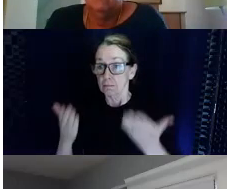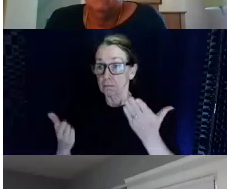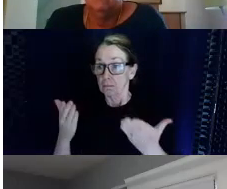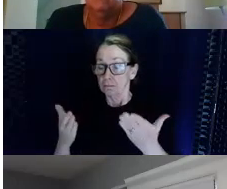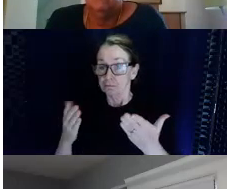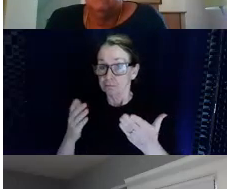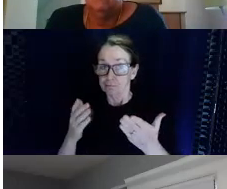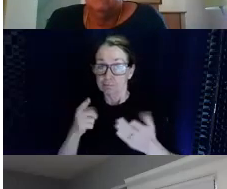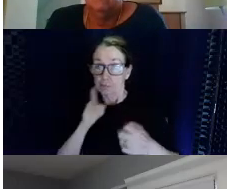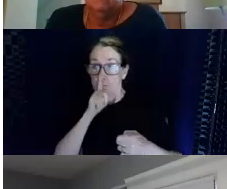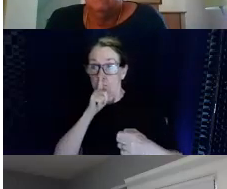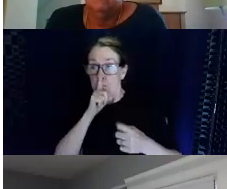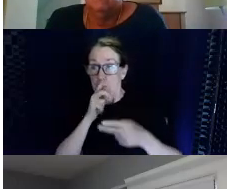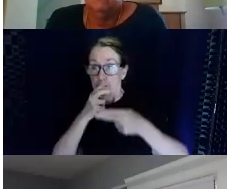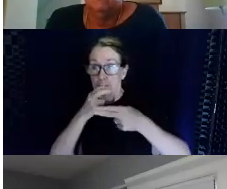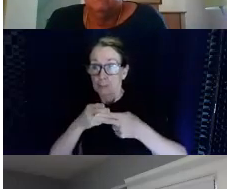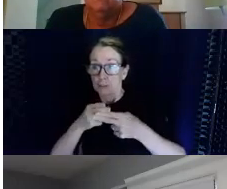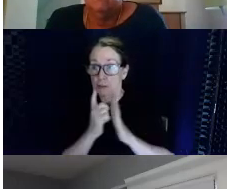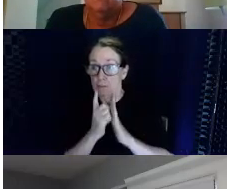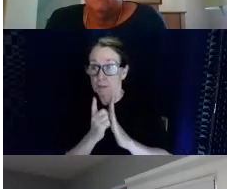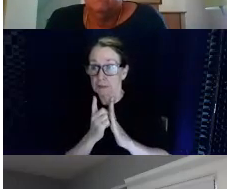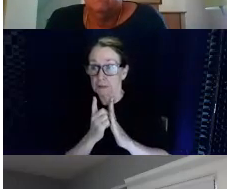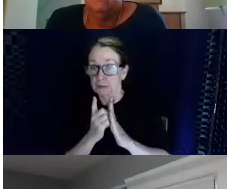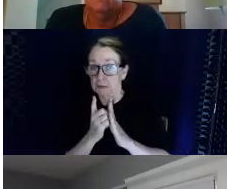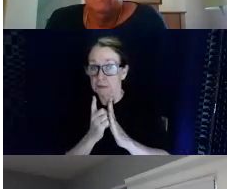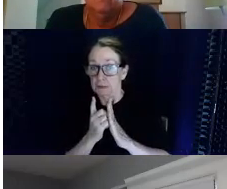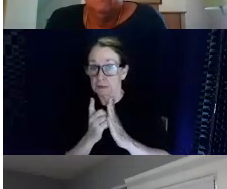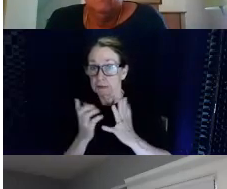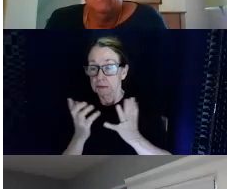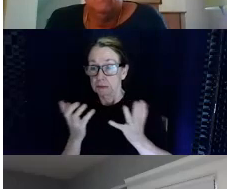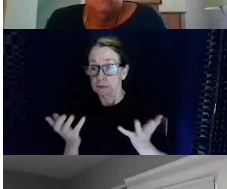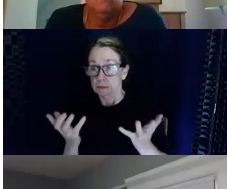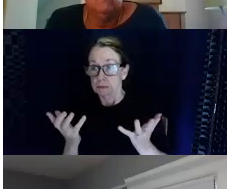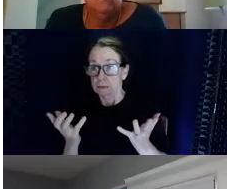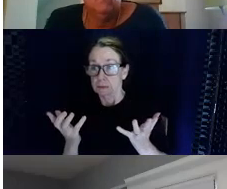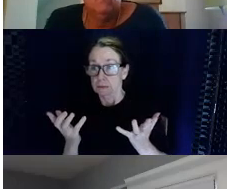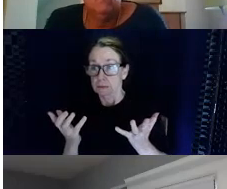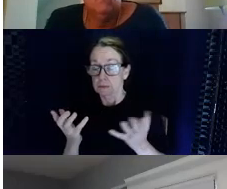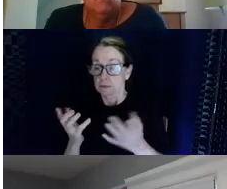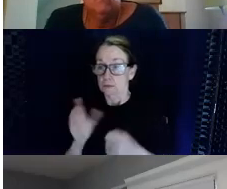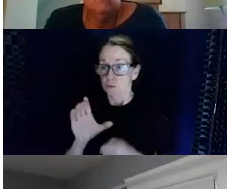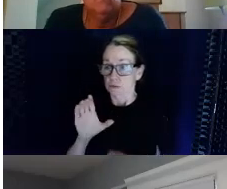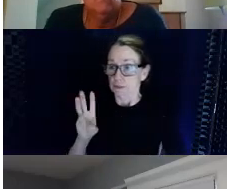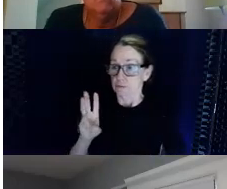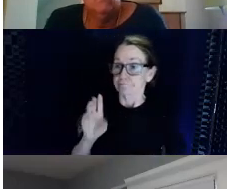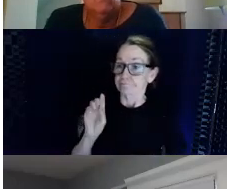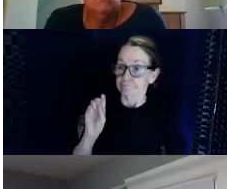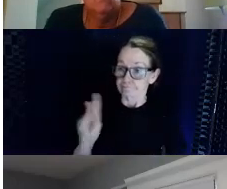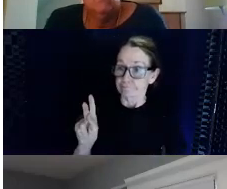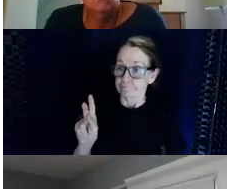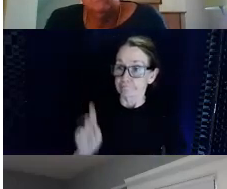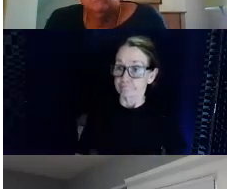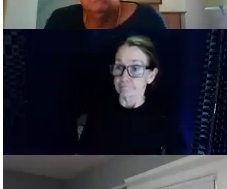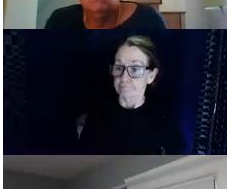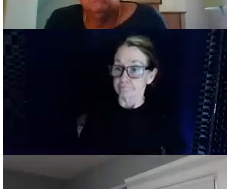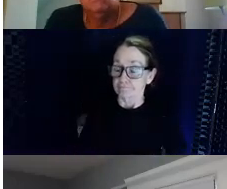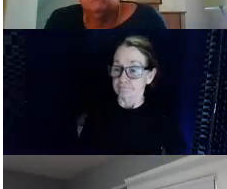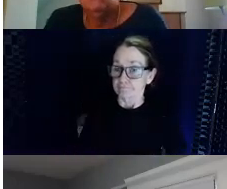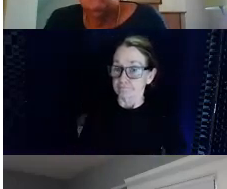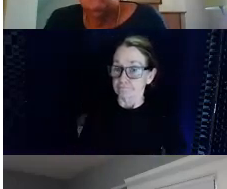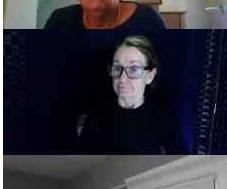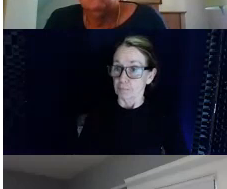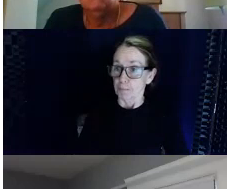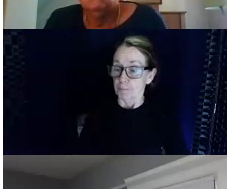YOU RAISE A GOOD POINT, CHRISTINE.